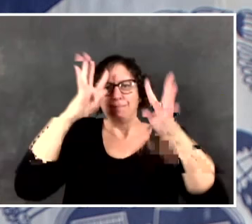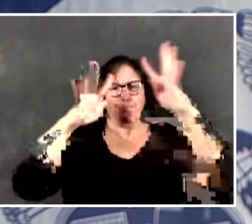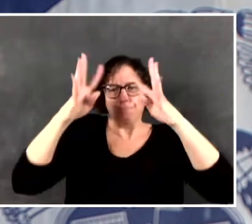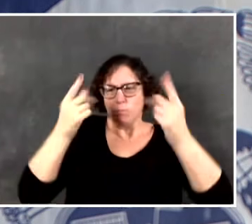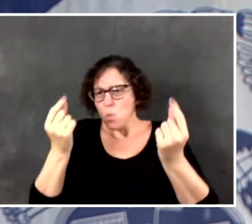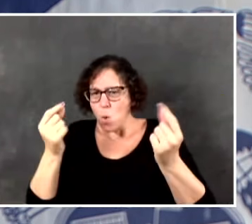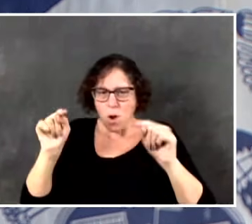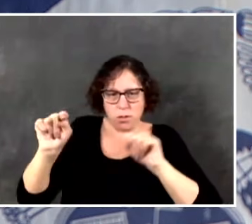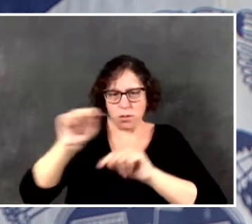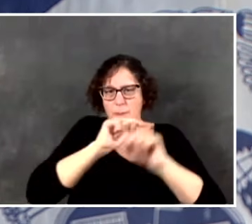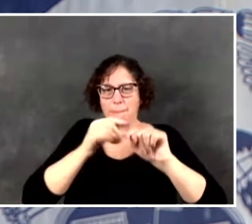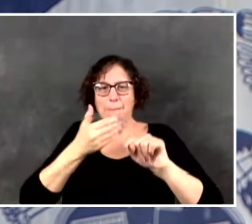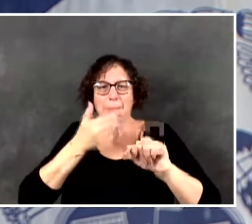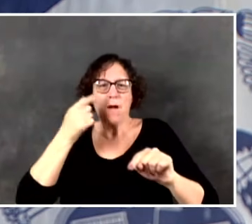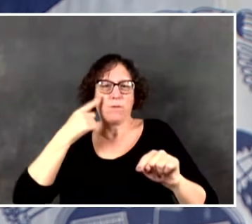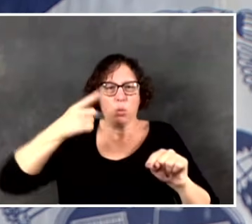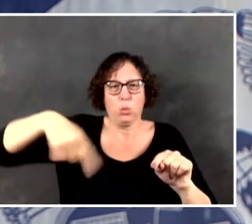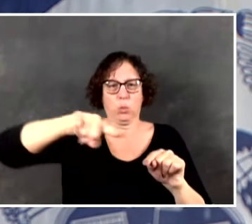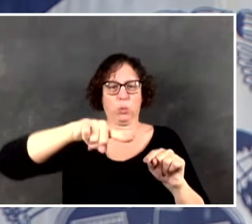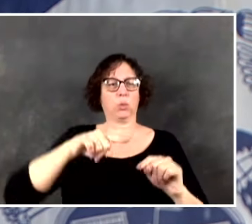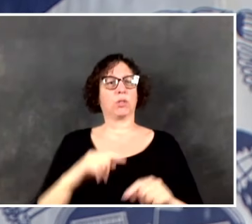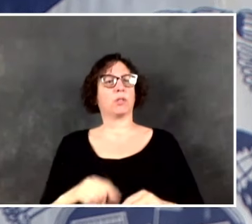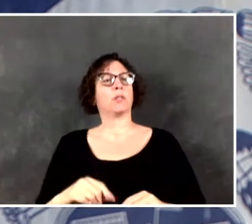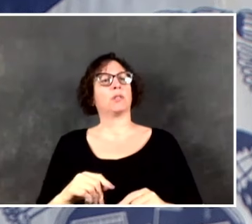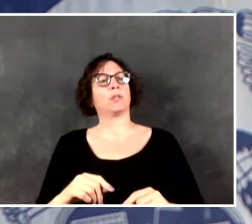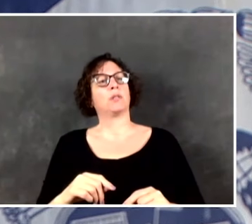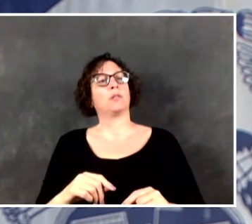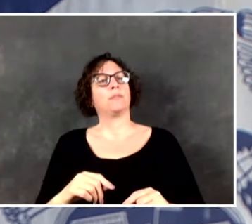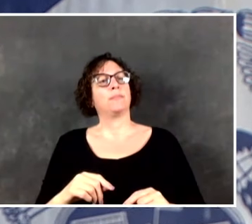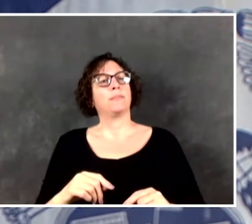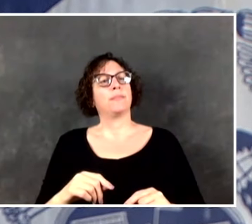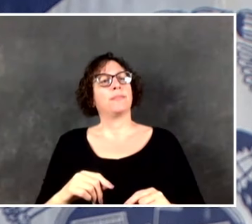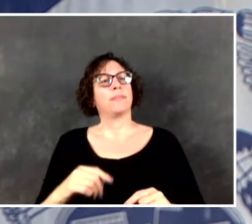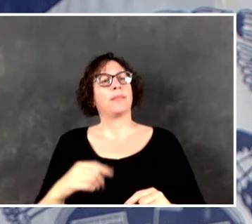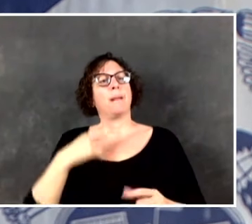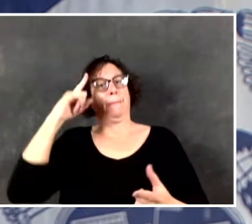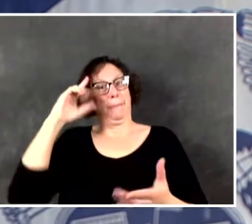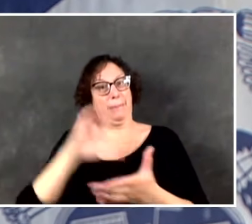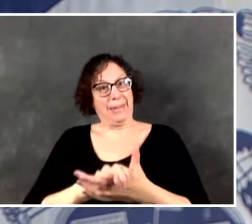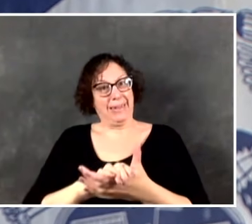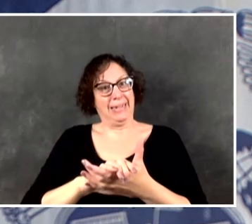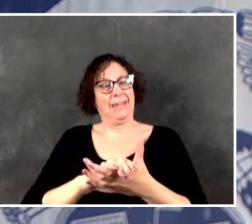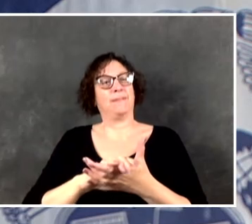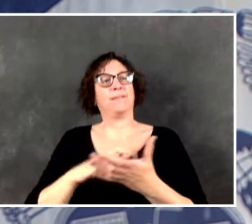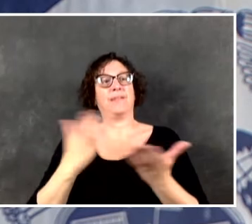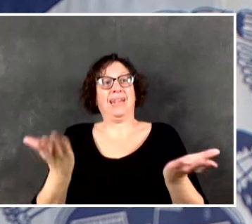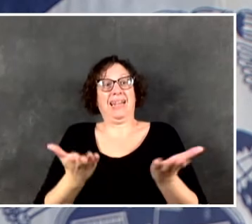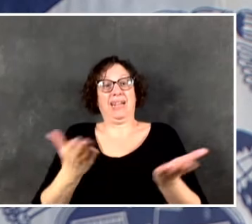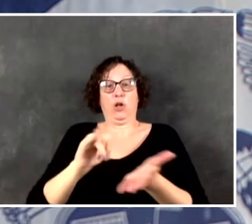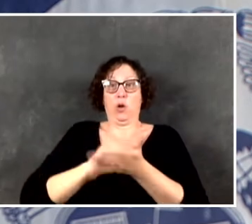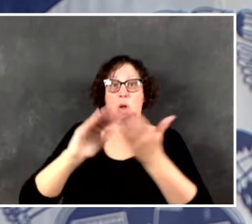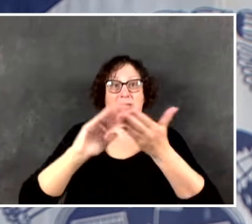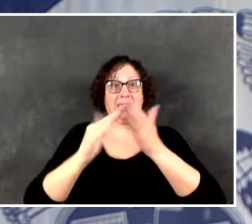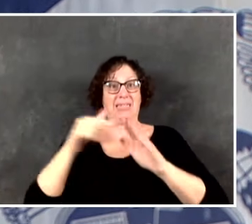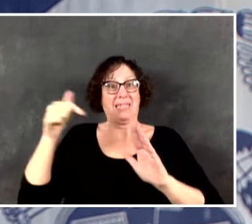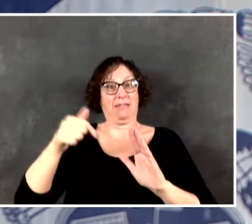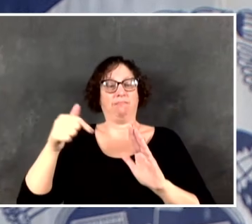AND WE DO THINGS IN A WAY THAT IS CONNECTED TO